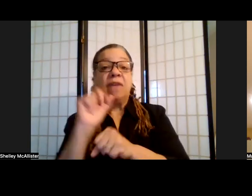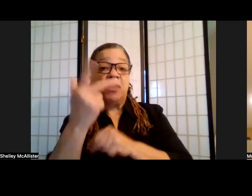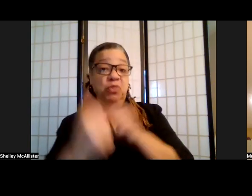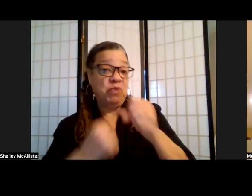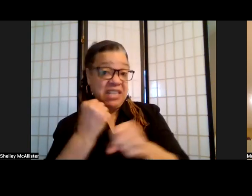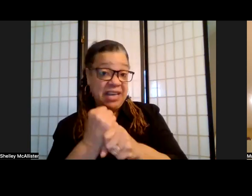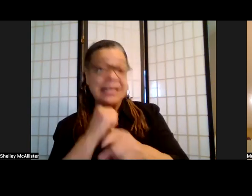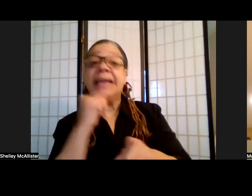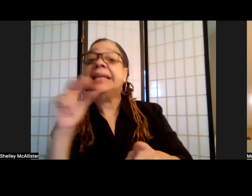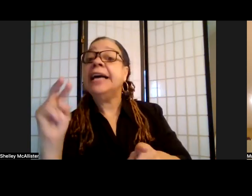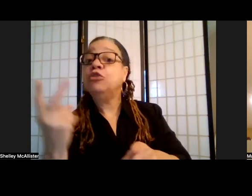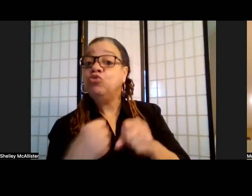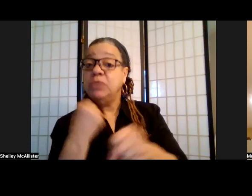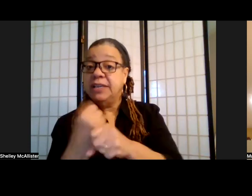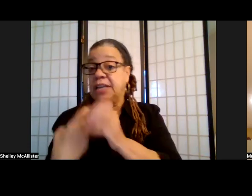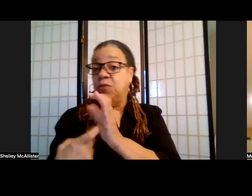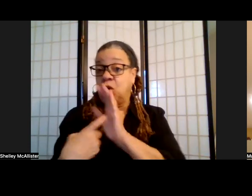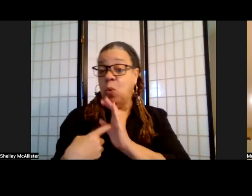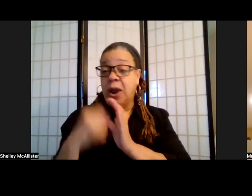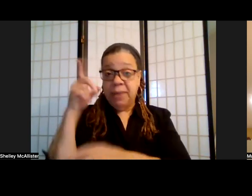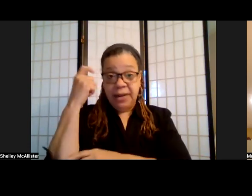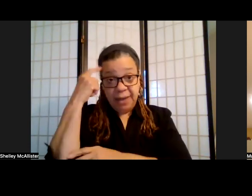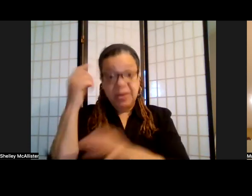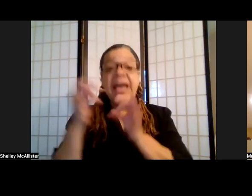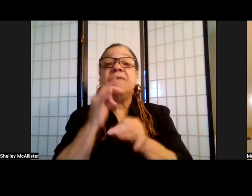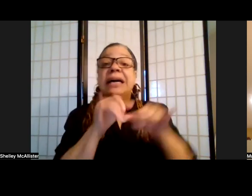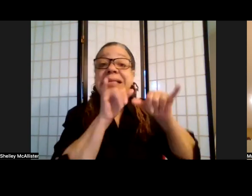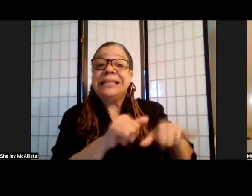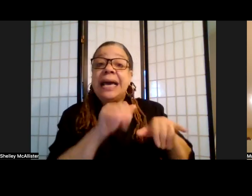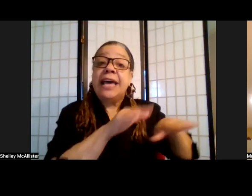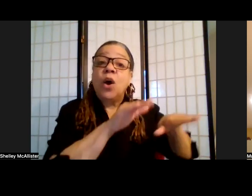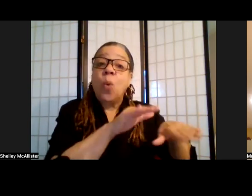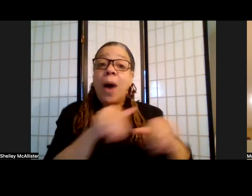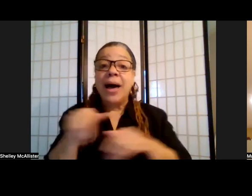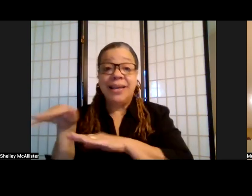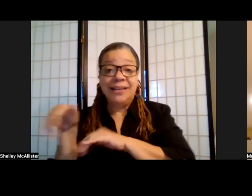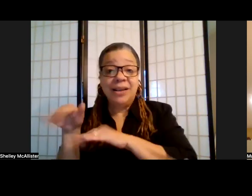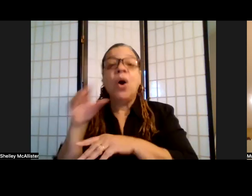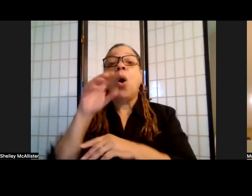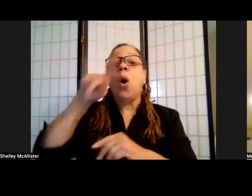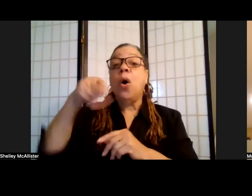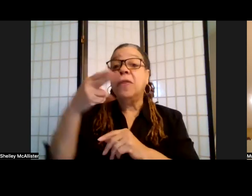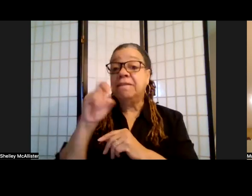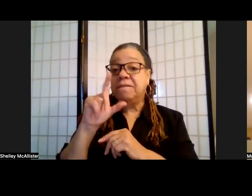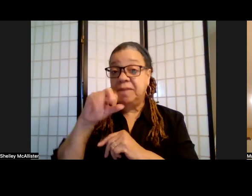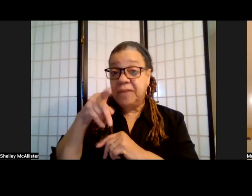of two that were required by the government, if, if he could be stationed in Hawaii or the Philippines where he could work on infectious disease.